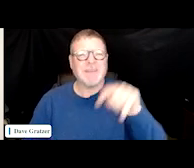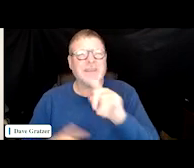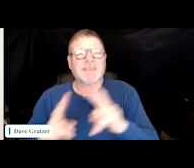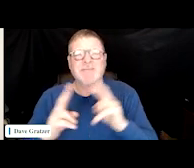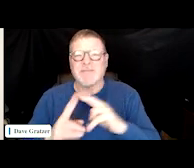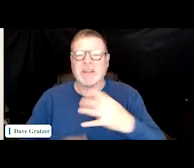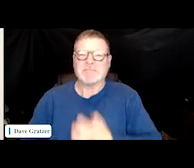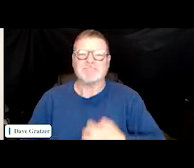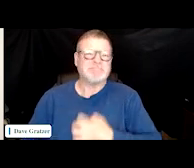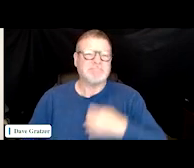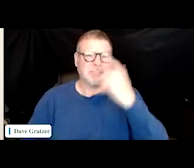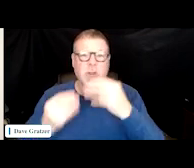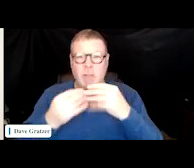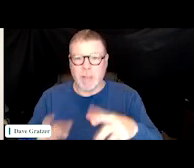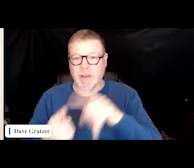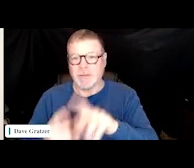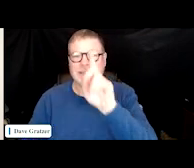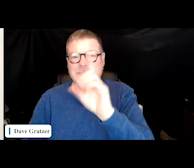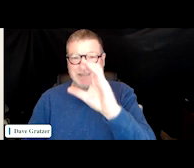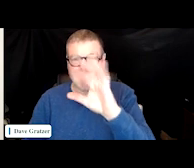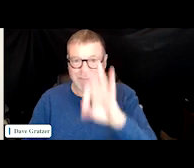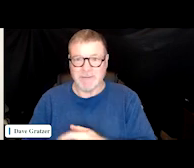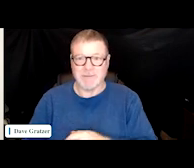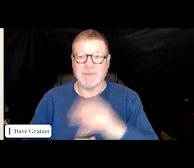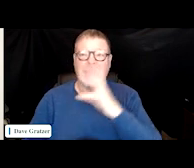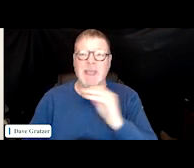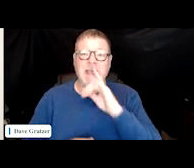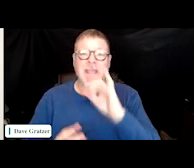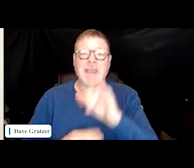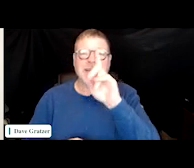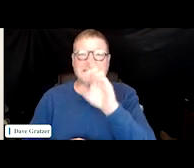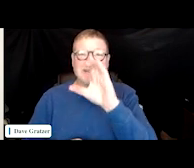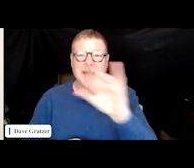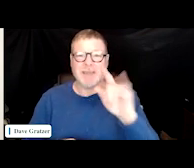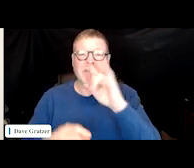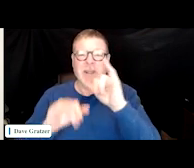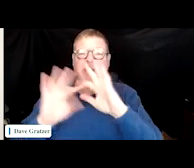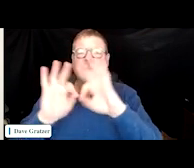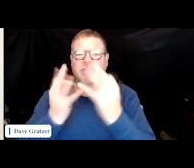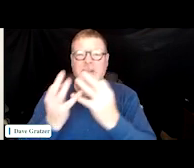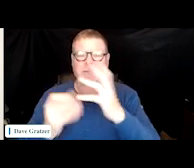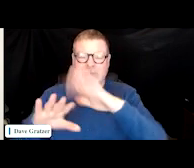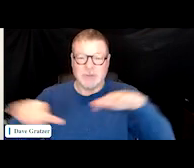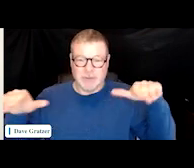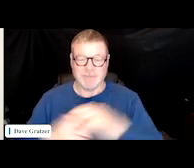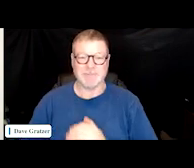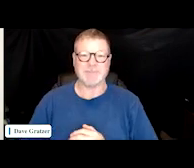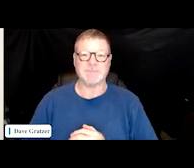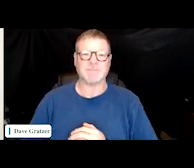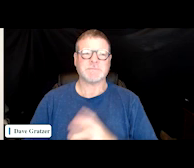lost her child through DCF. Those that don't know, DCF is the Department of Children and Family. So the nieces were very concerned also